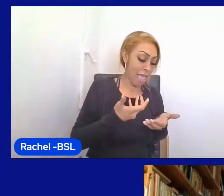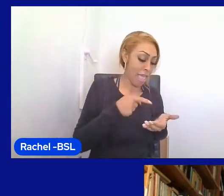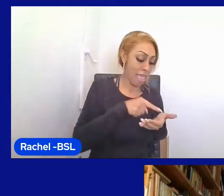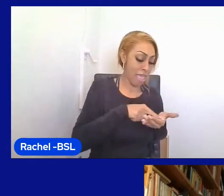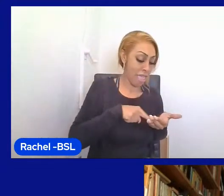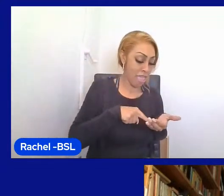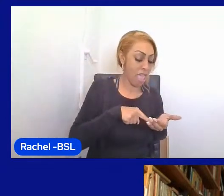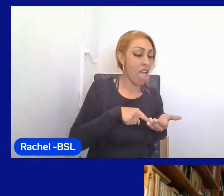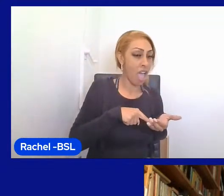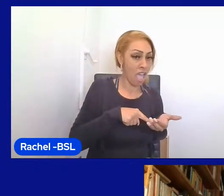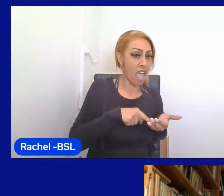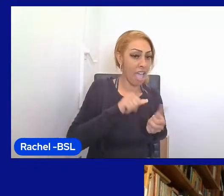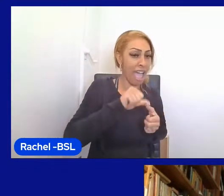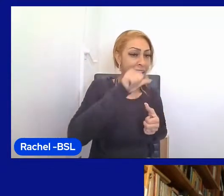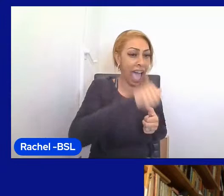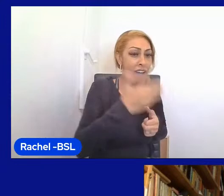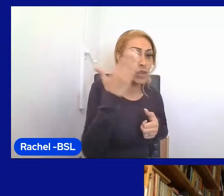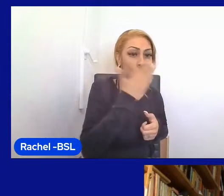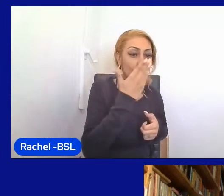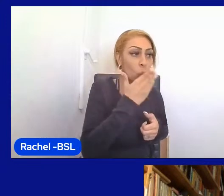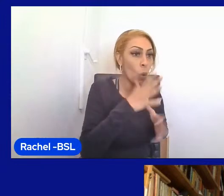session my kids would